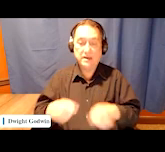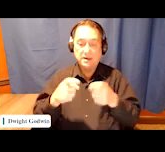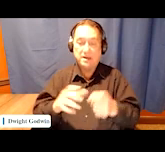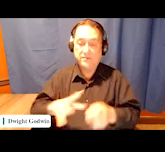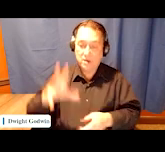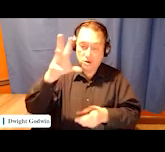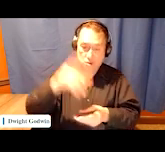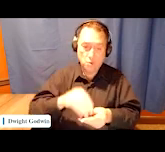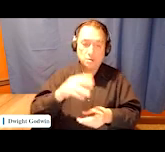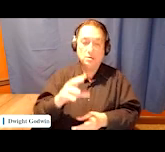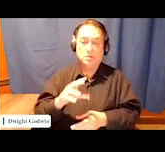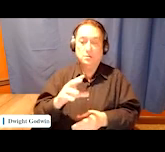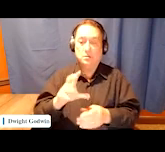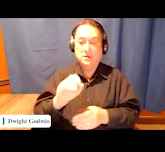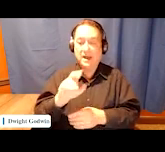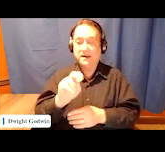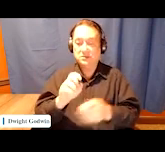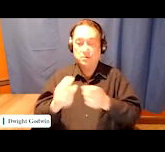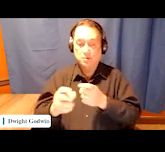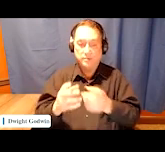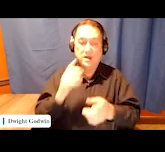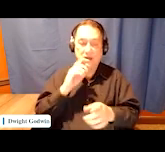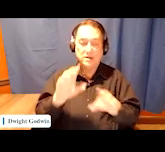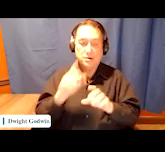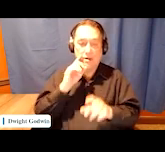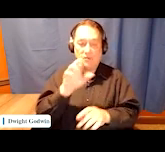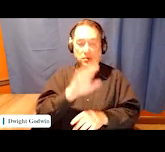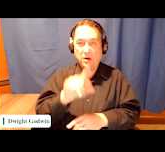and they do that through following up and for about a third of the calls that are coming in.